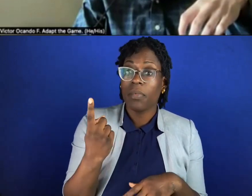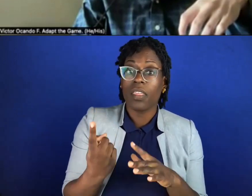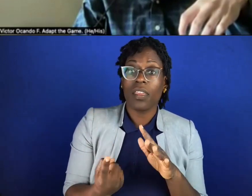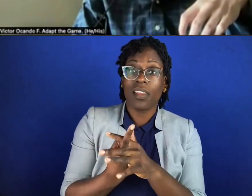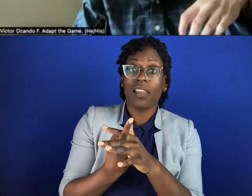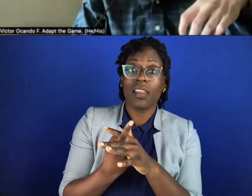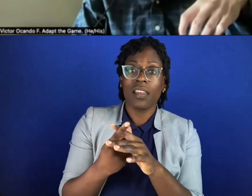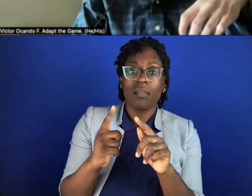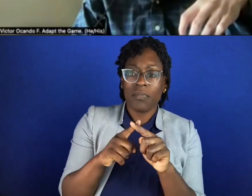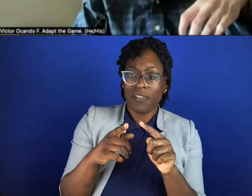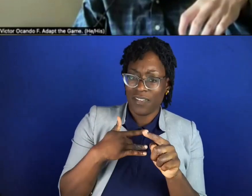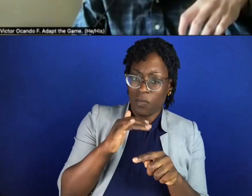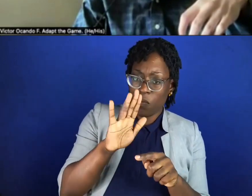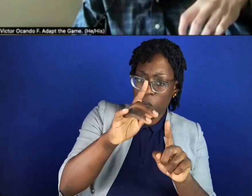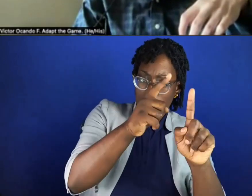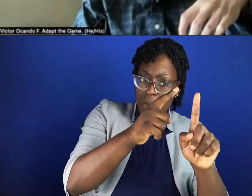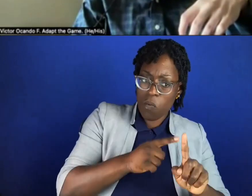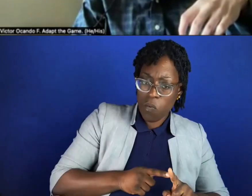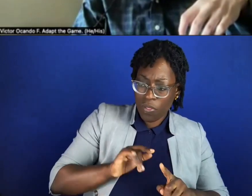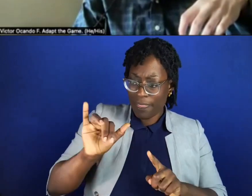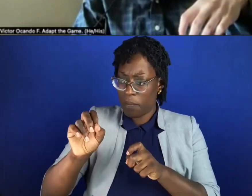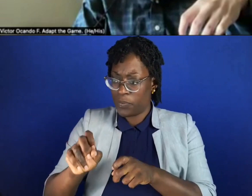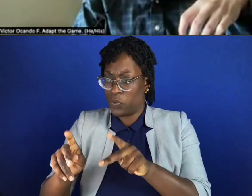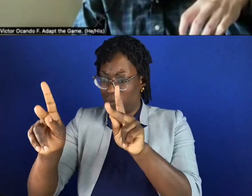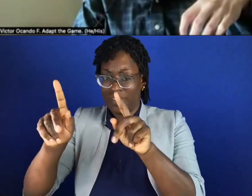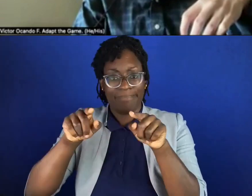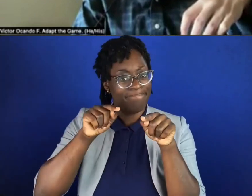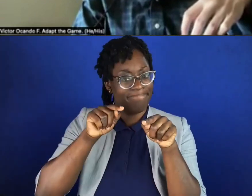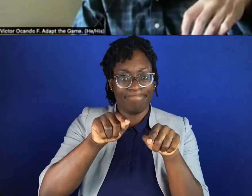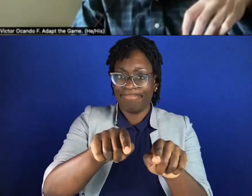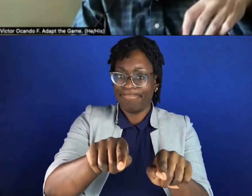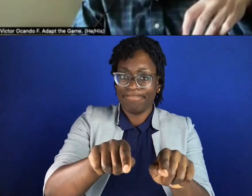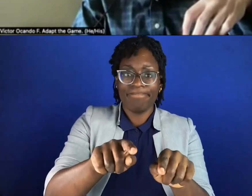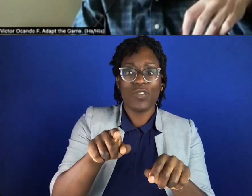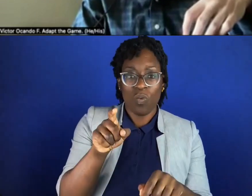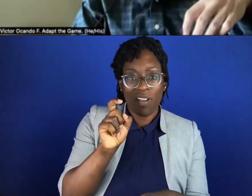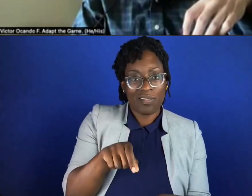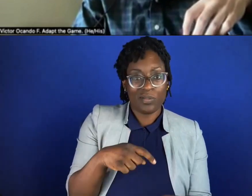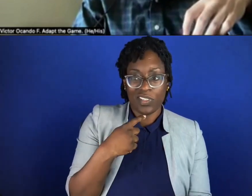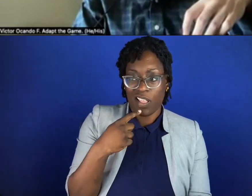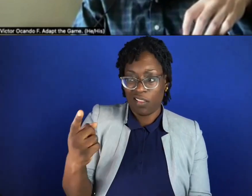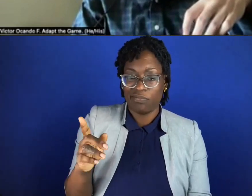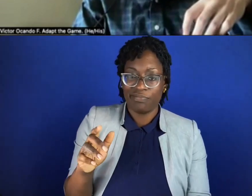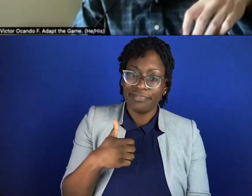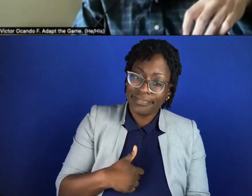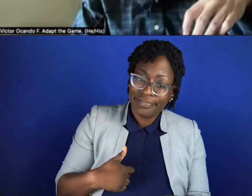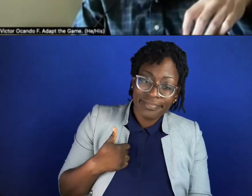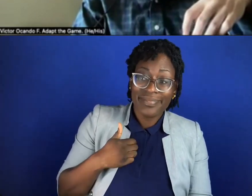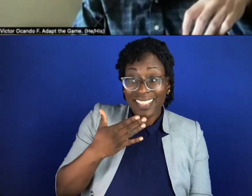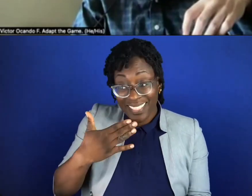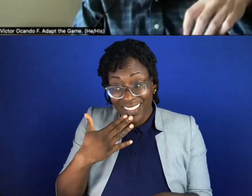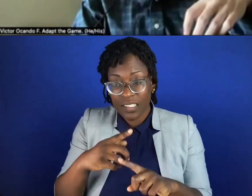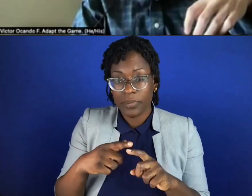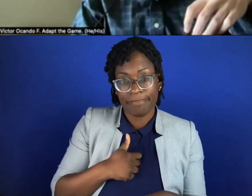and you say no thank you. Have you had any experience like that?